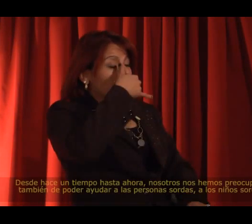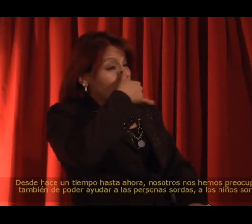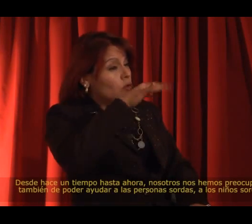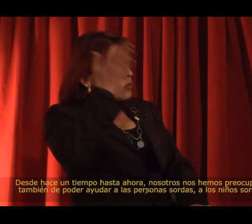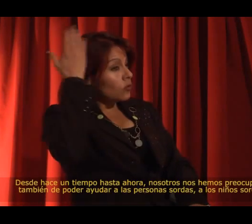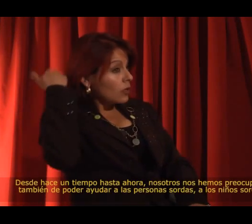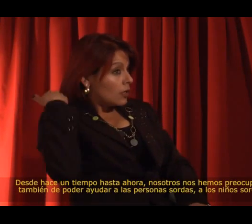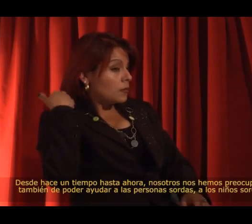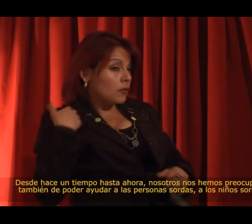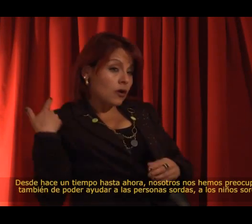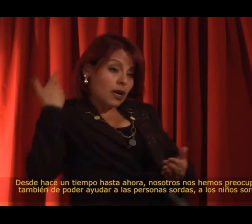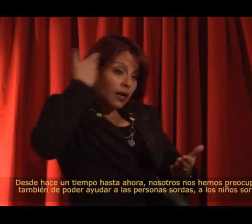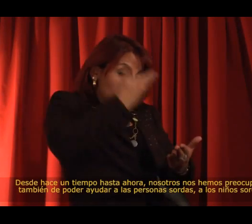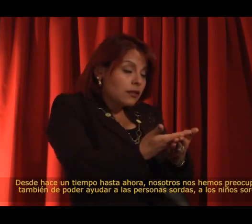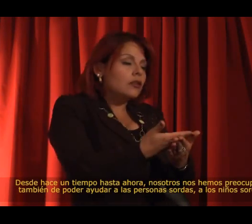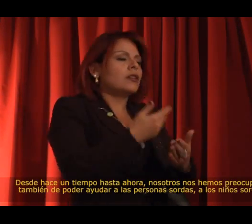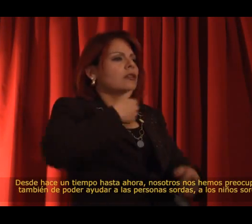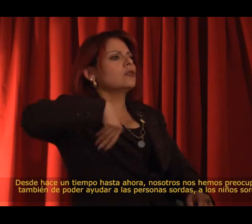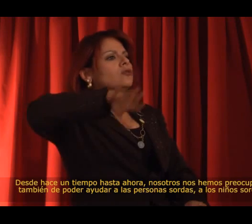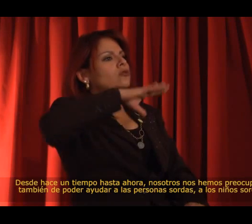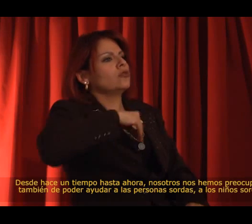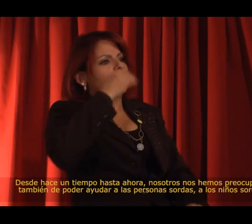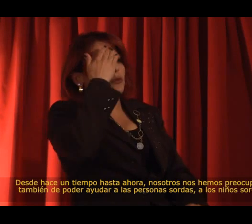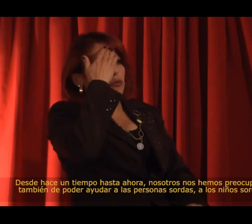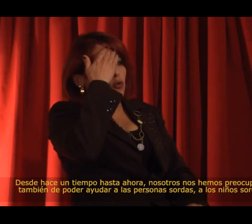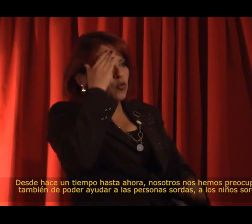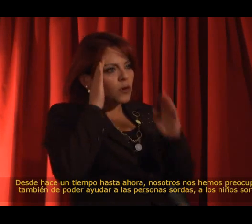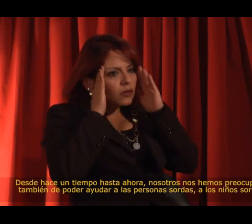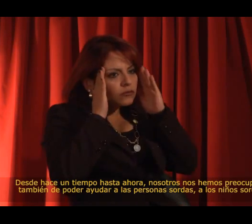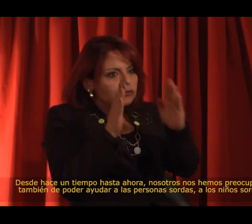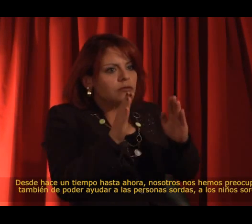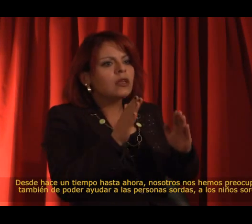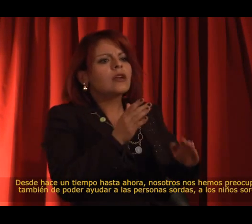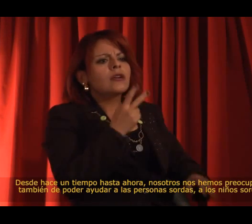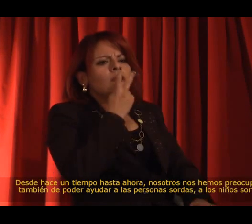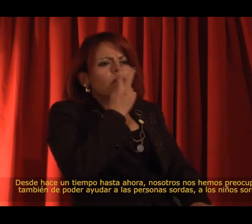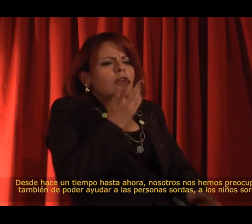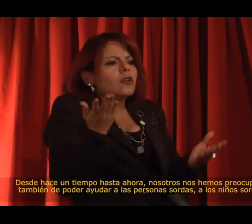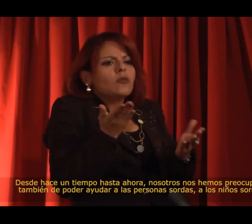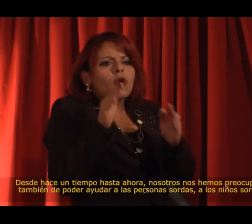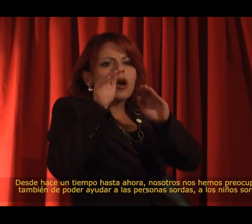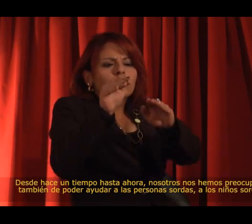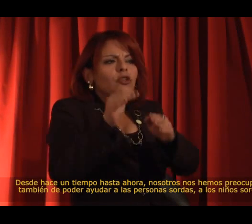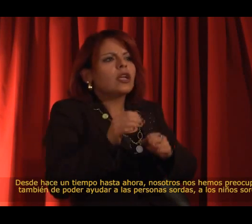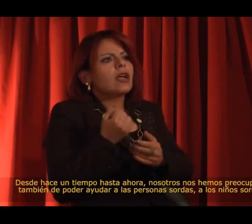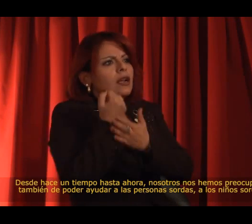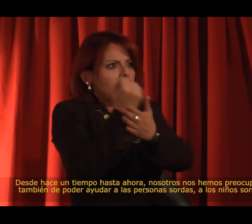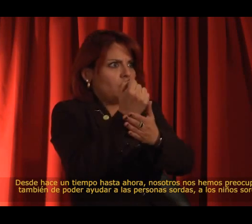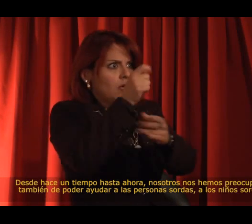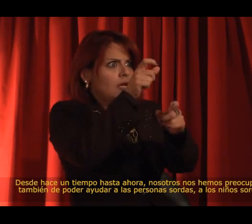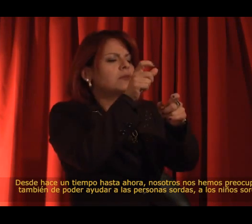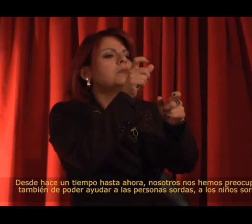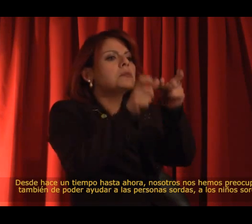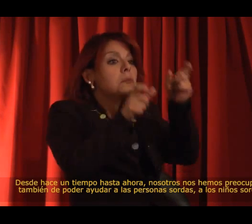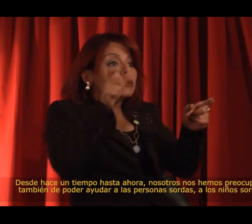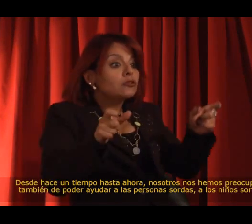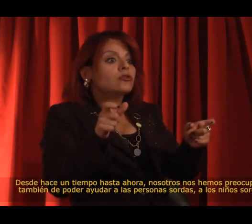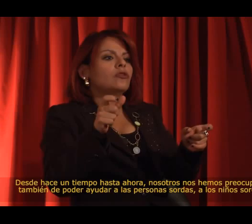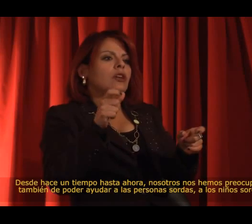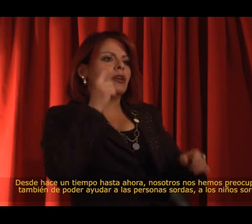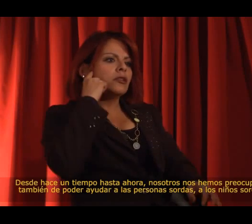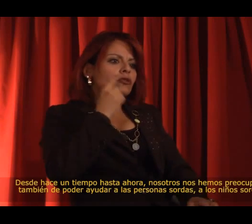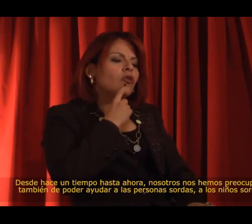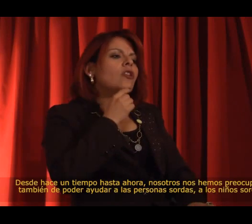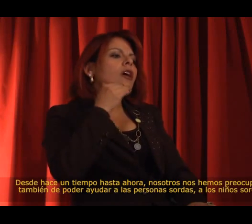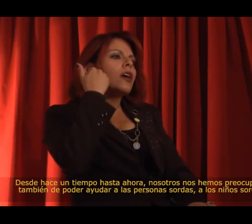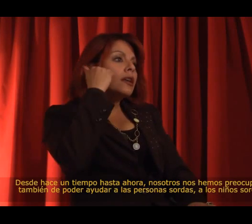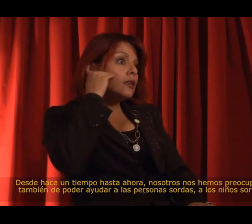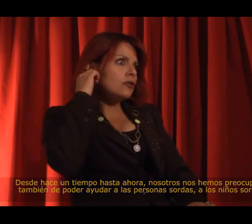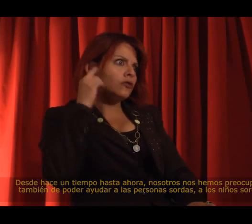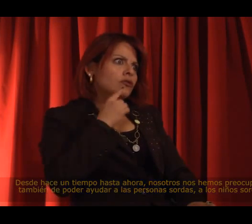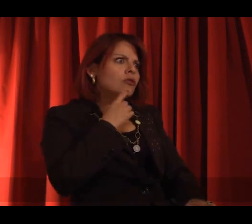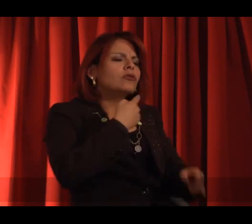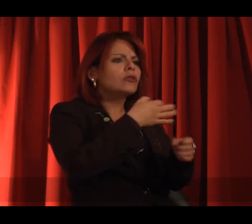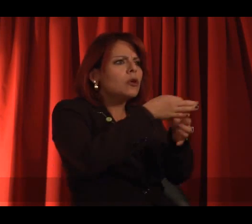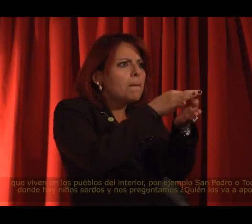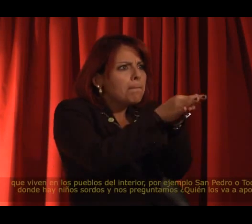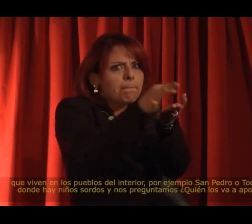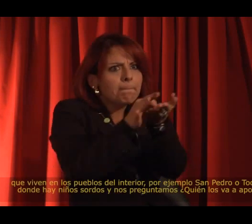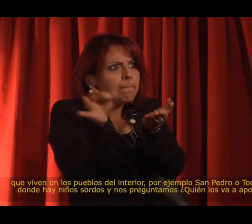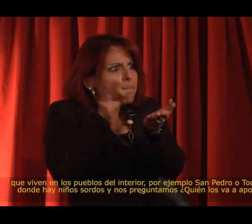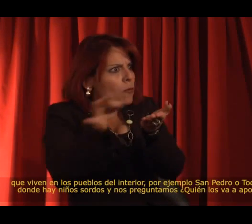For some time now, we have been focused on helping deaf people and deaf children, who live in isolated towns.